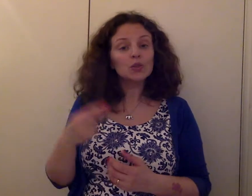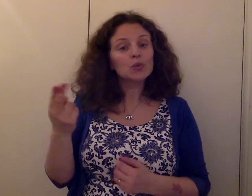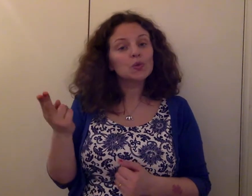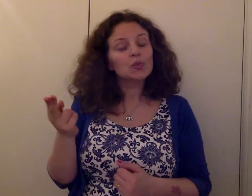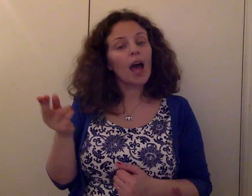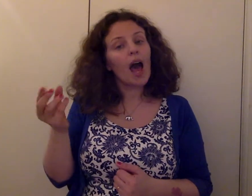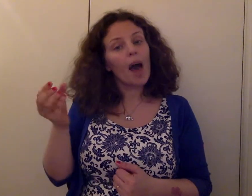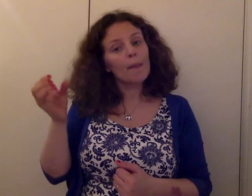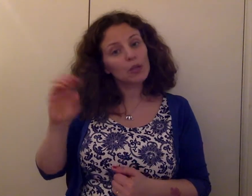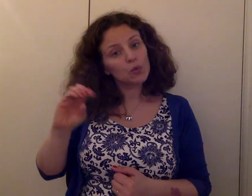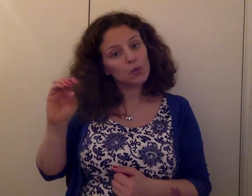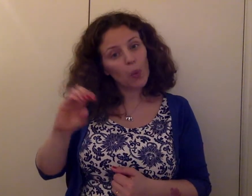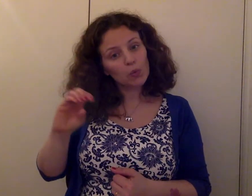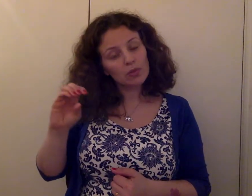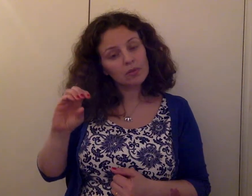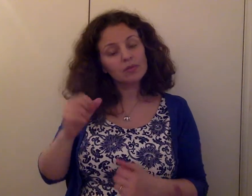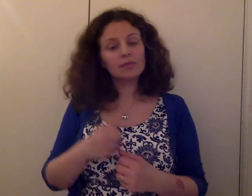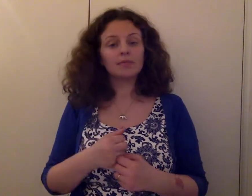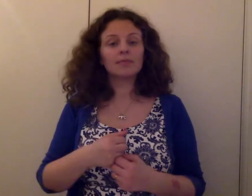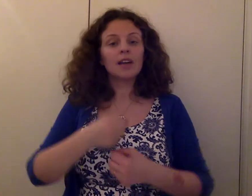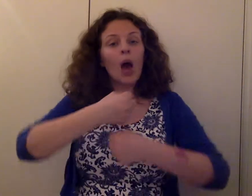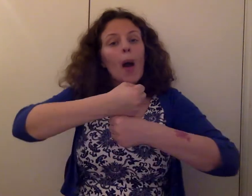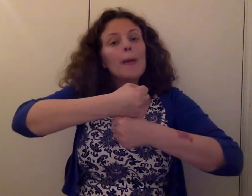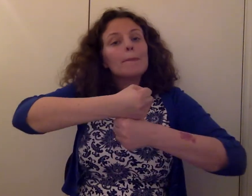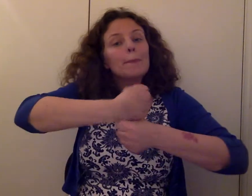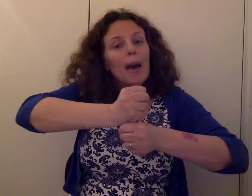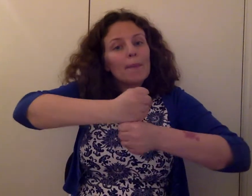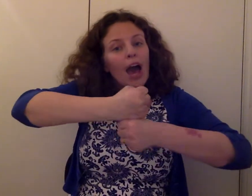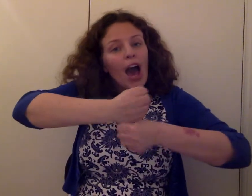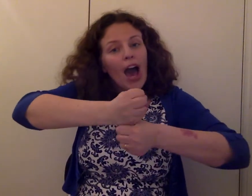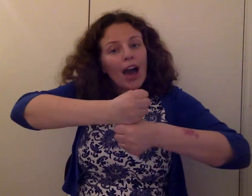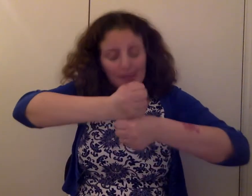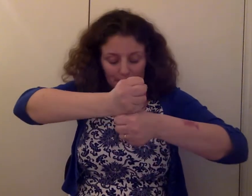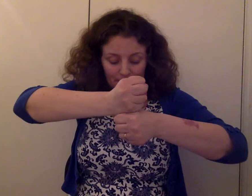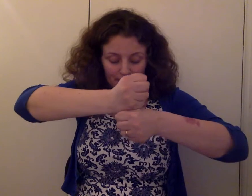Sugar, salt Pepper